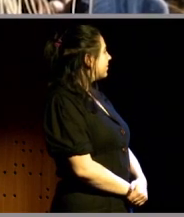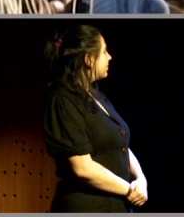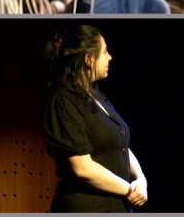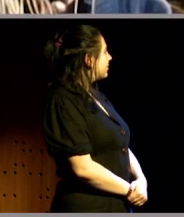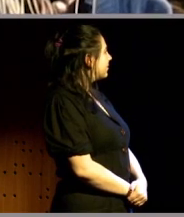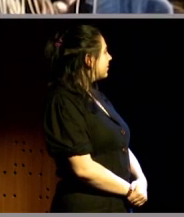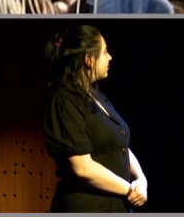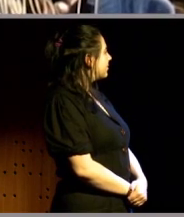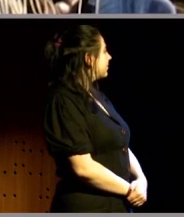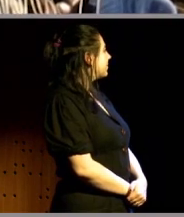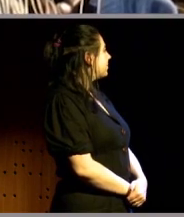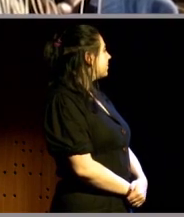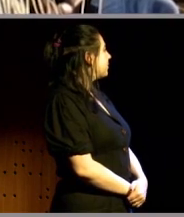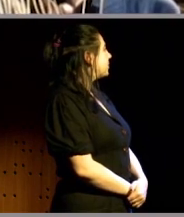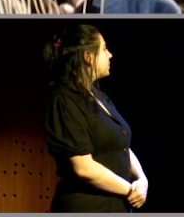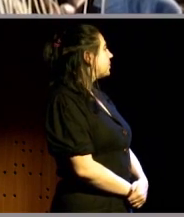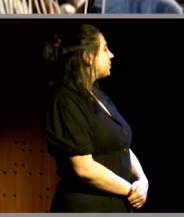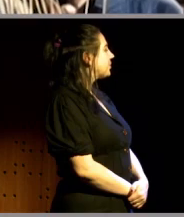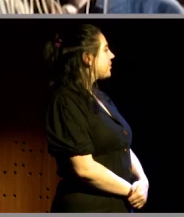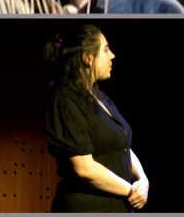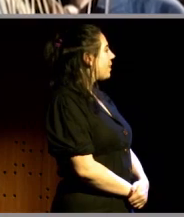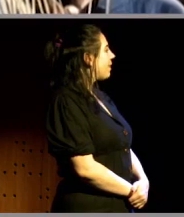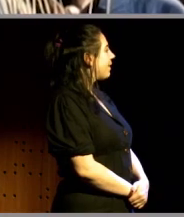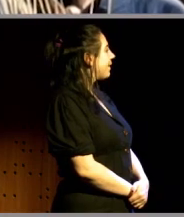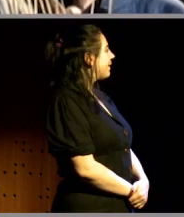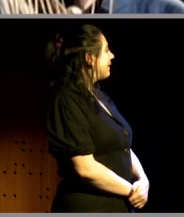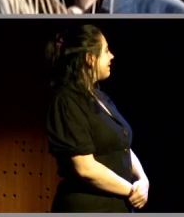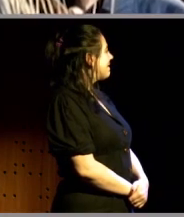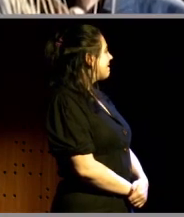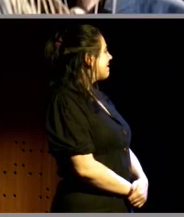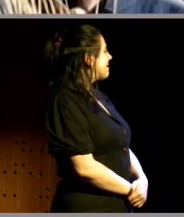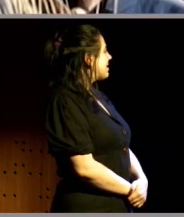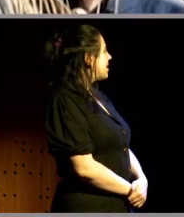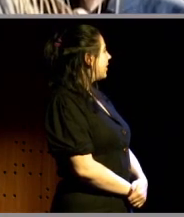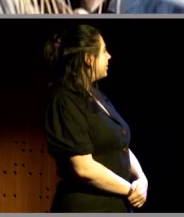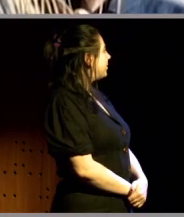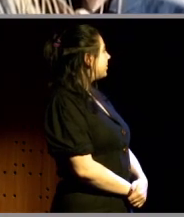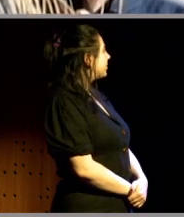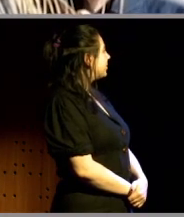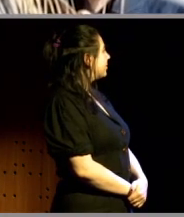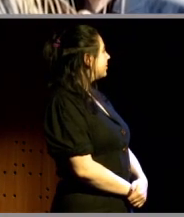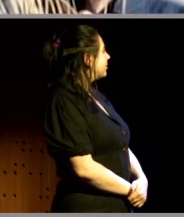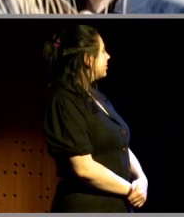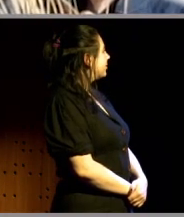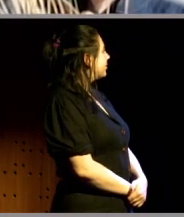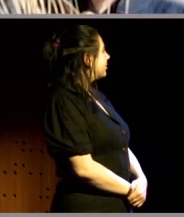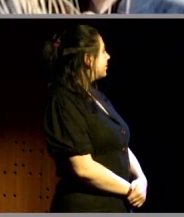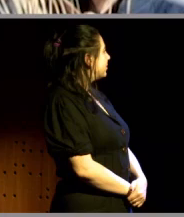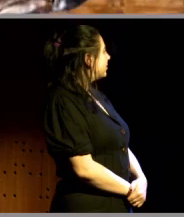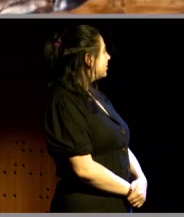who taught him their language, history and culture. Uncle Badger's art journey began at eight years old when his grandmother taught him to carve emu eggs.